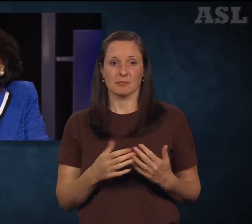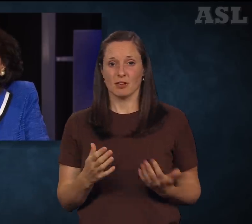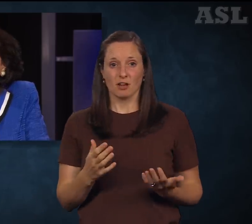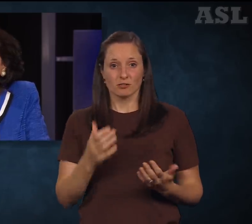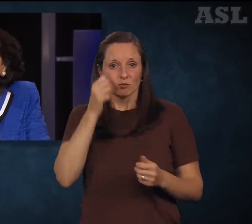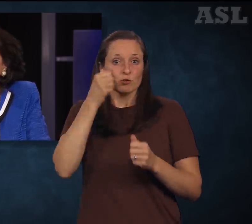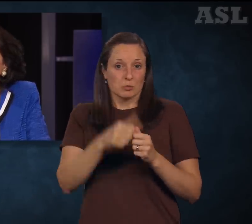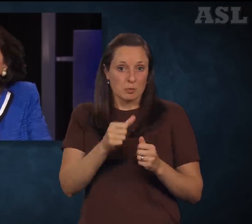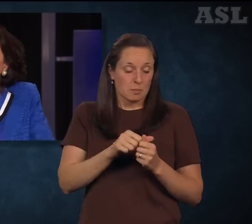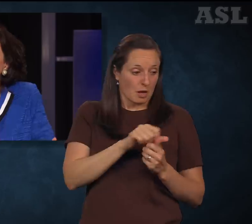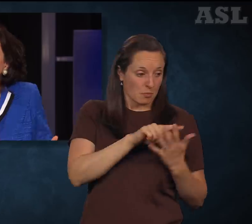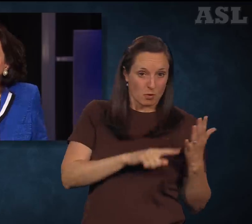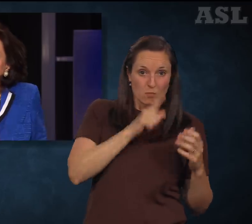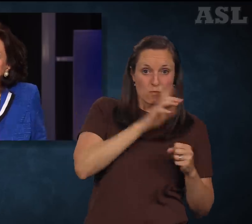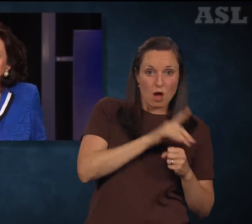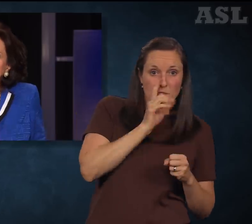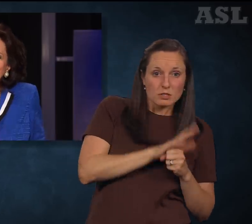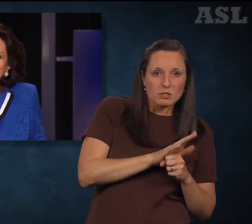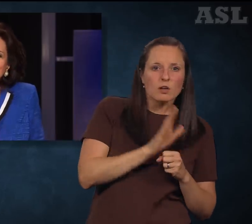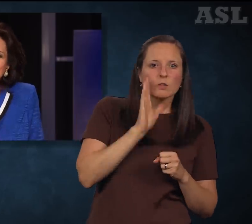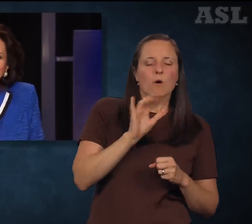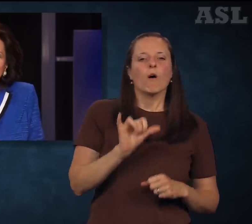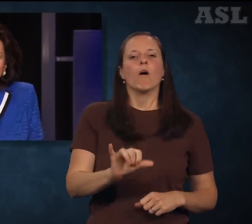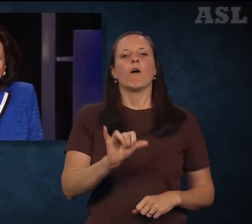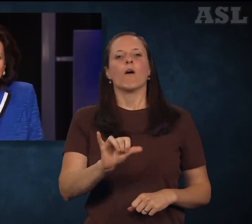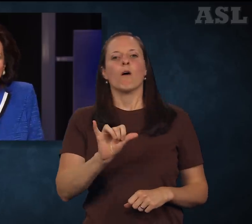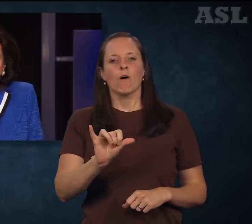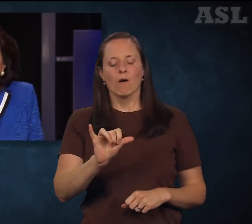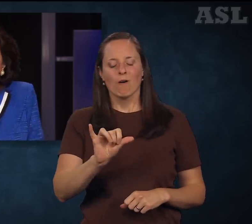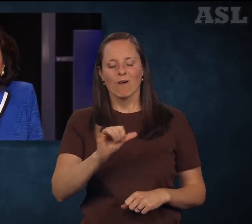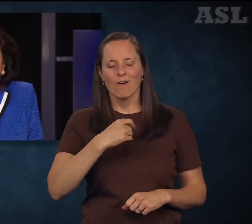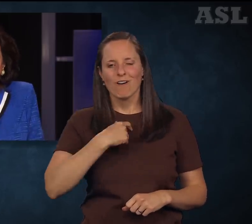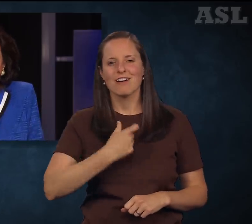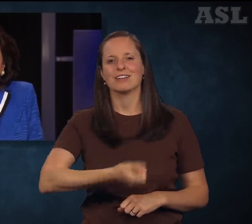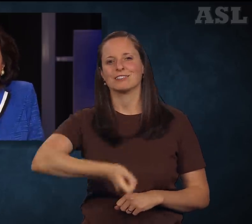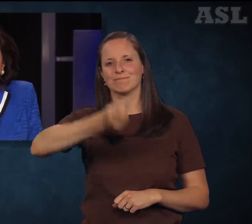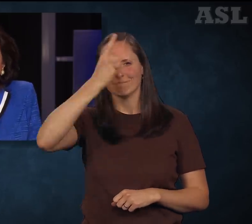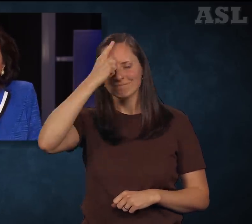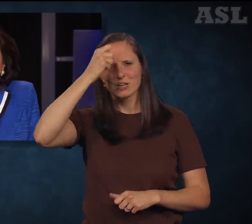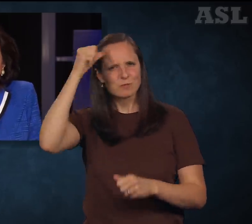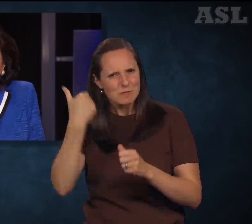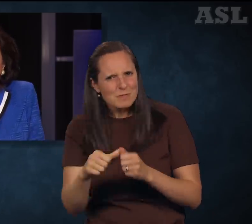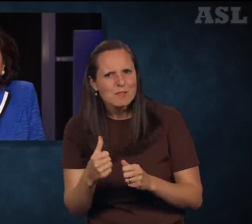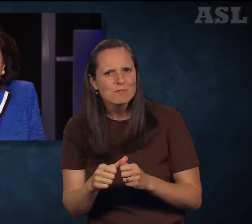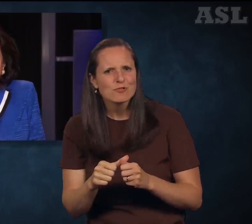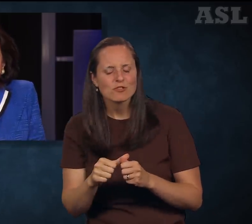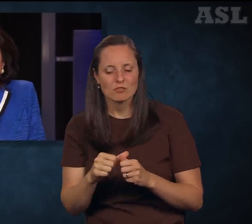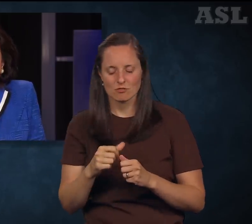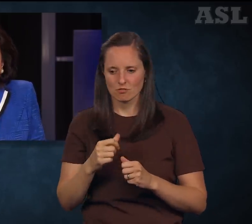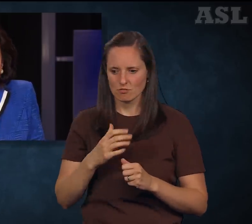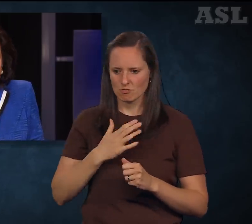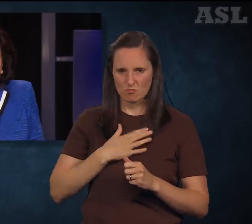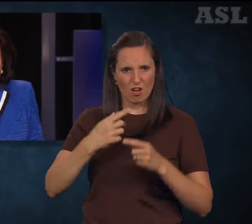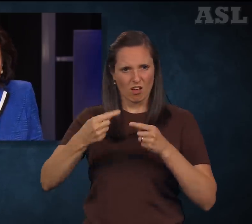PRESENTLY IN--OR WILL BE IN--YOU WOULD SAY, "OH, NOW I